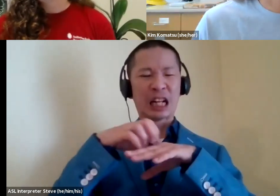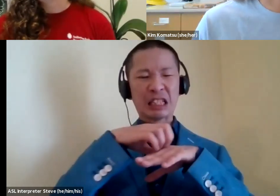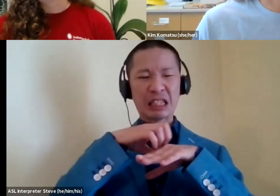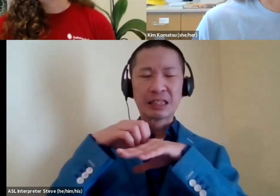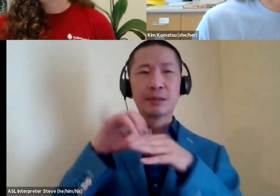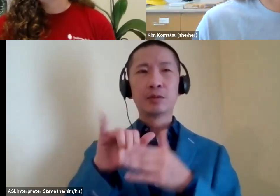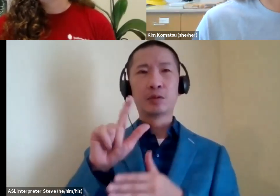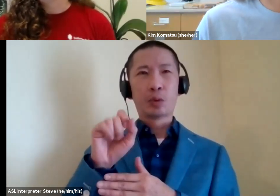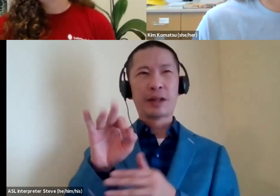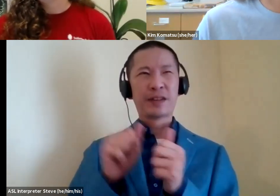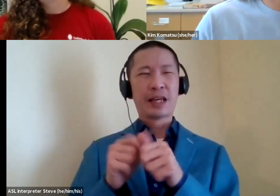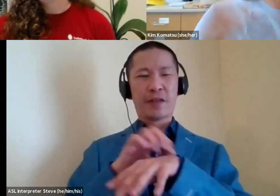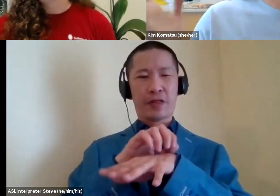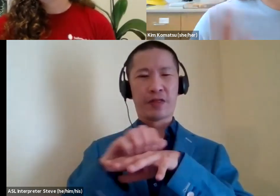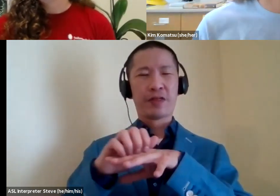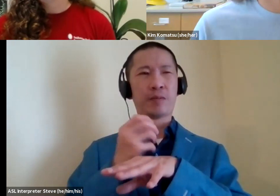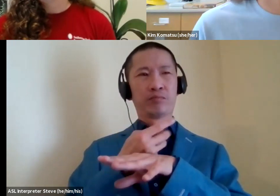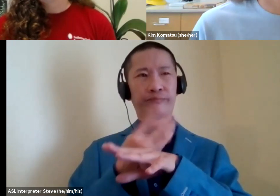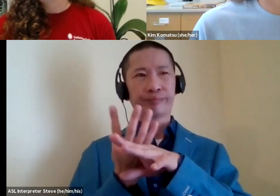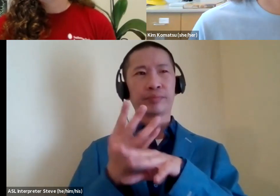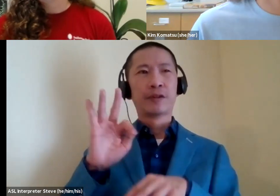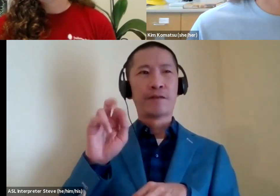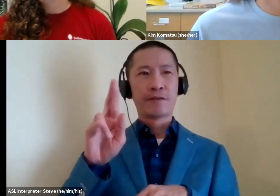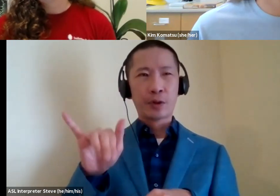Kim Komatsu (she/her): So there's lots of different, a range of different physical defenses that you could see.